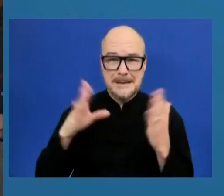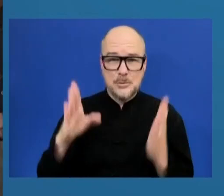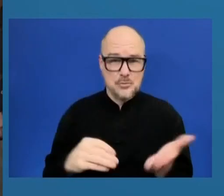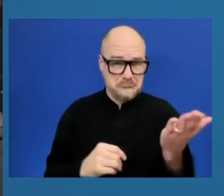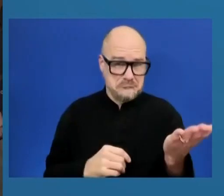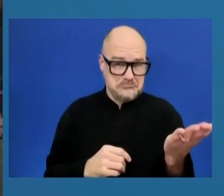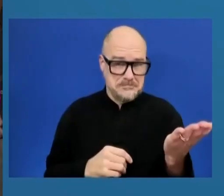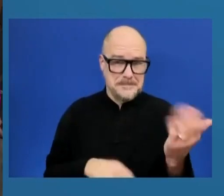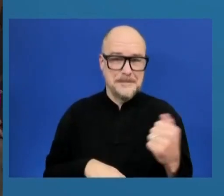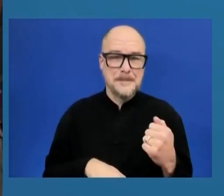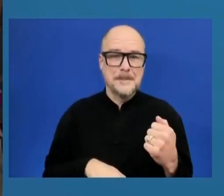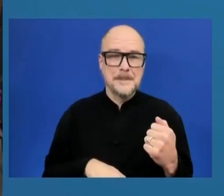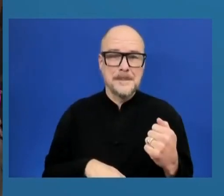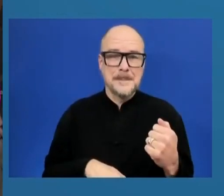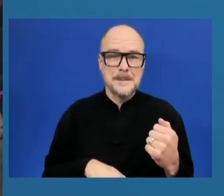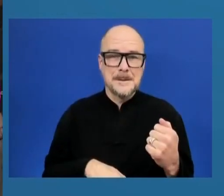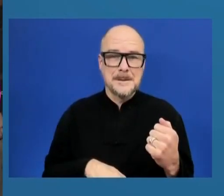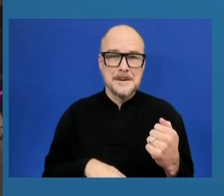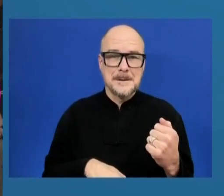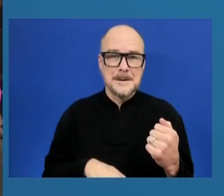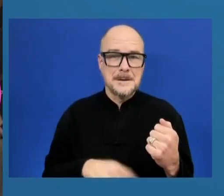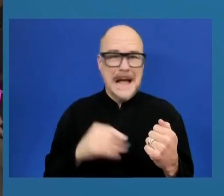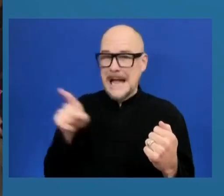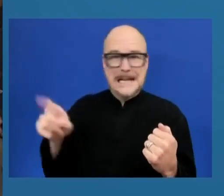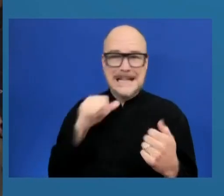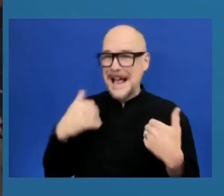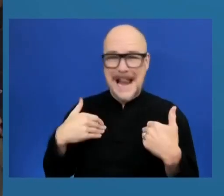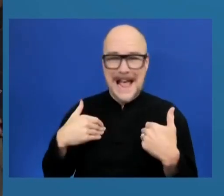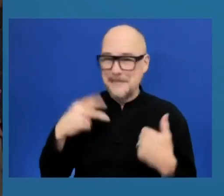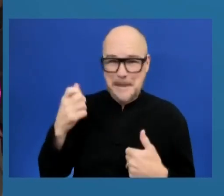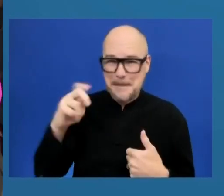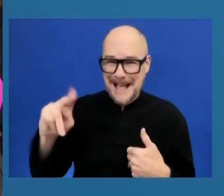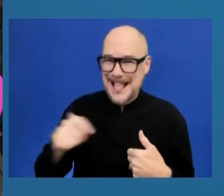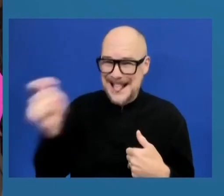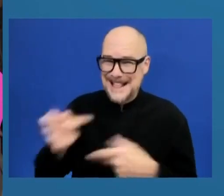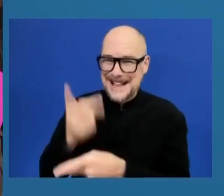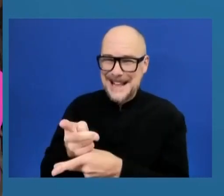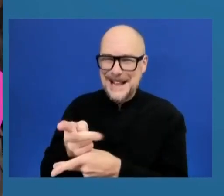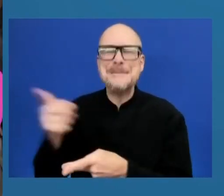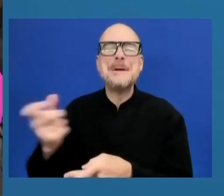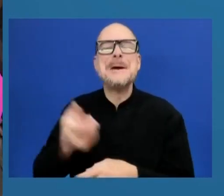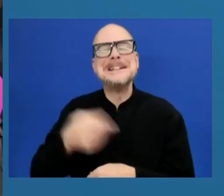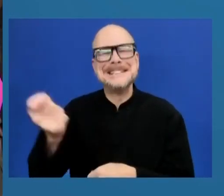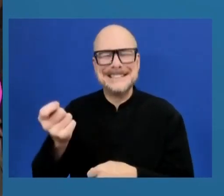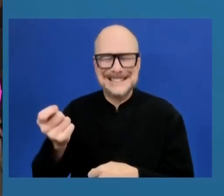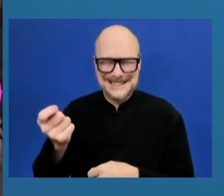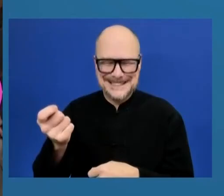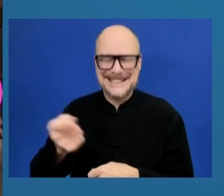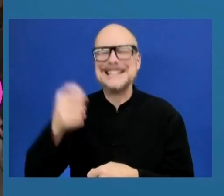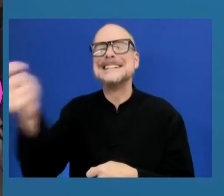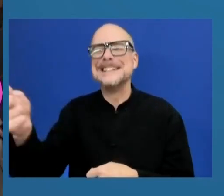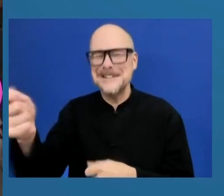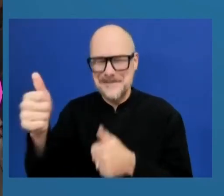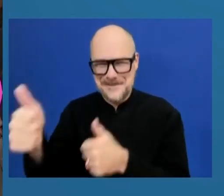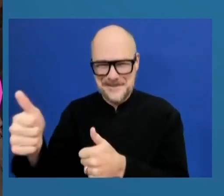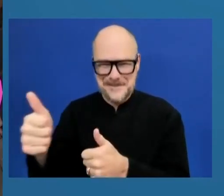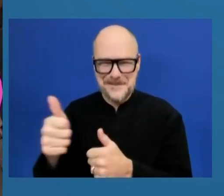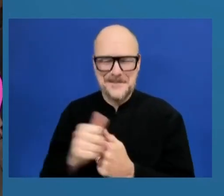uh, you, you left and he doesn't get a pen. Who wants it to take it to him? You'll take it to all right, of course you will. Thank you.